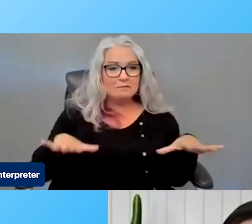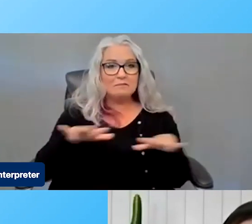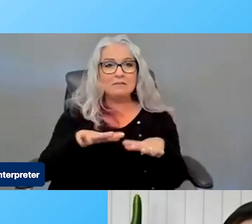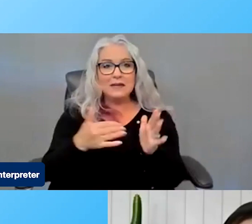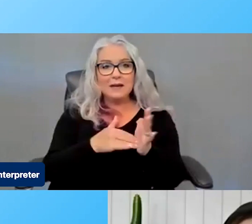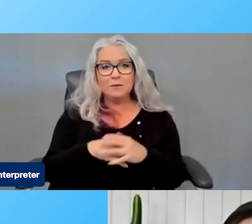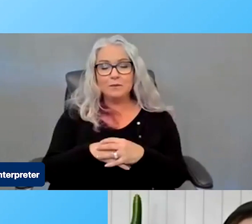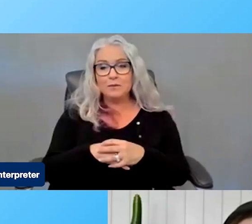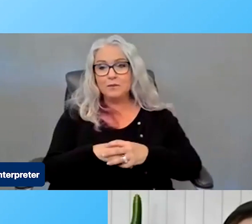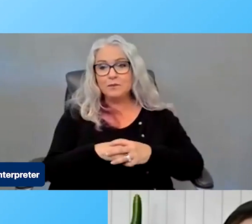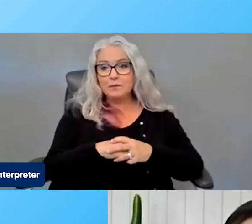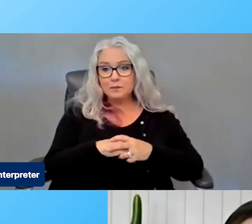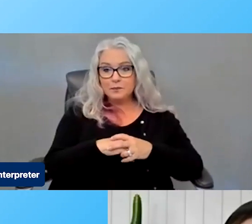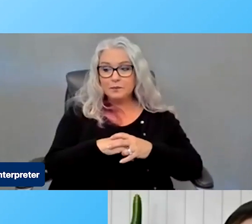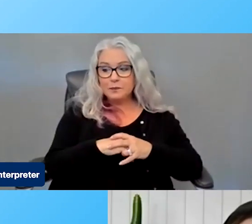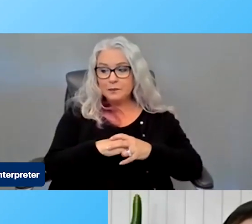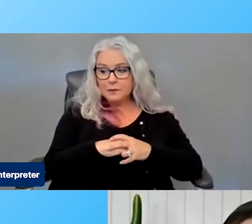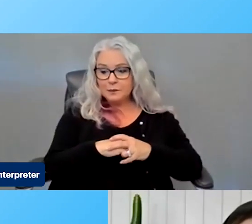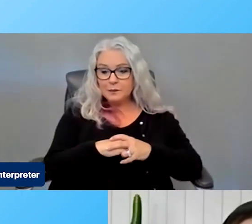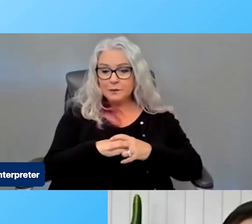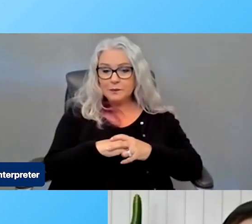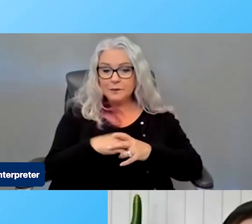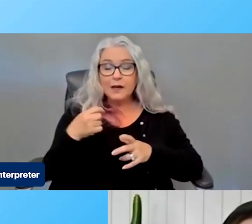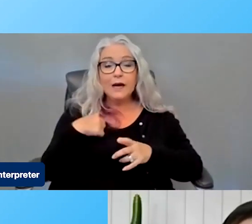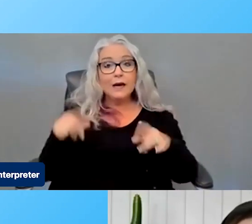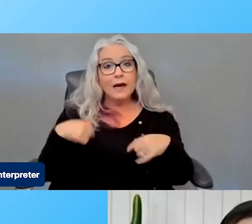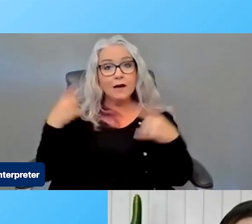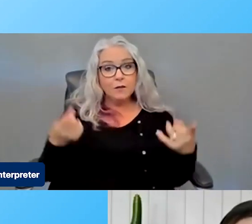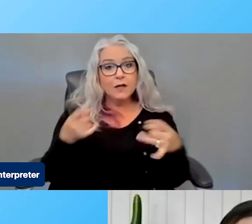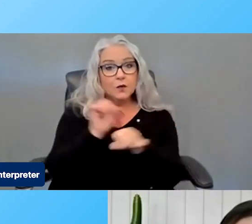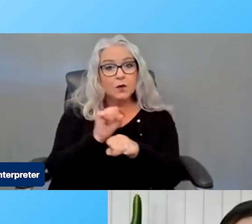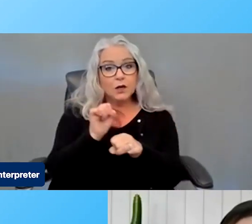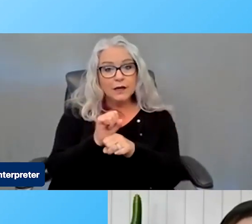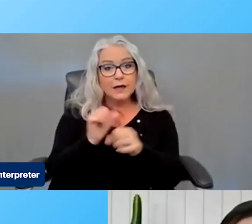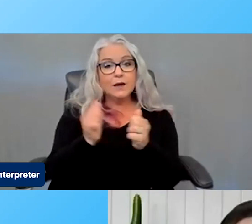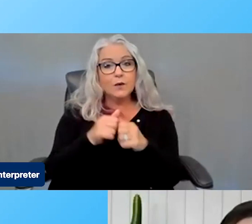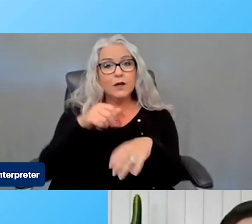So I have been working with